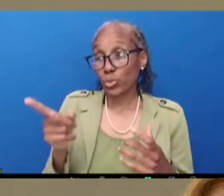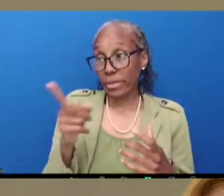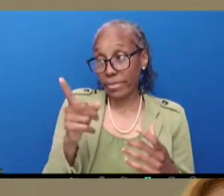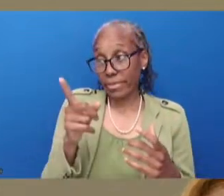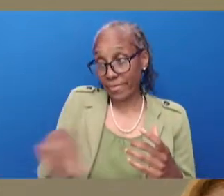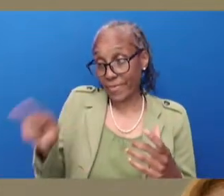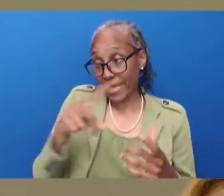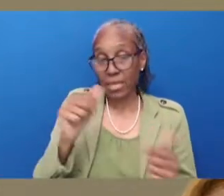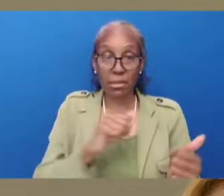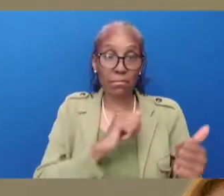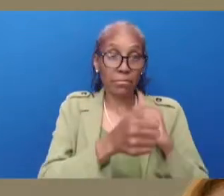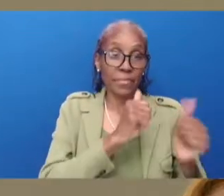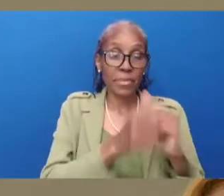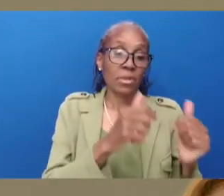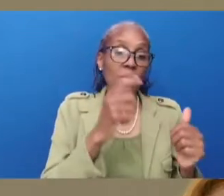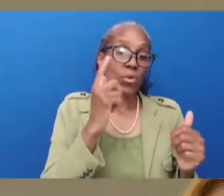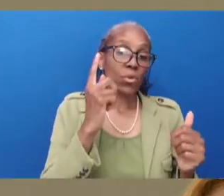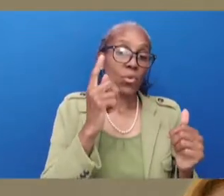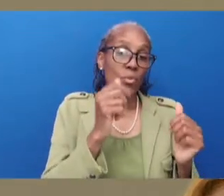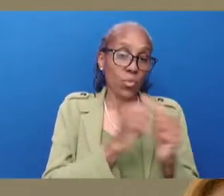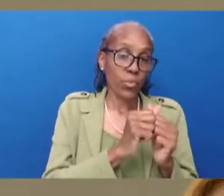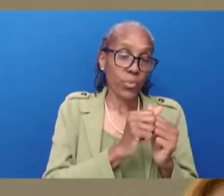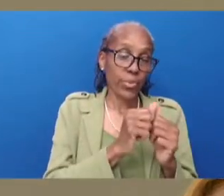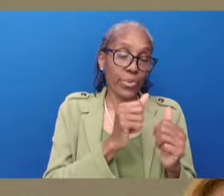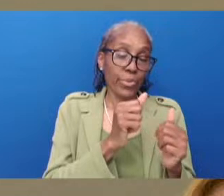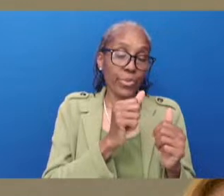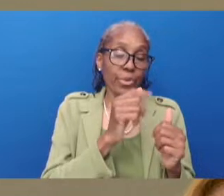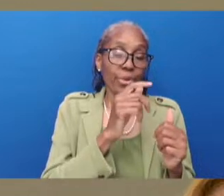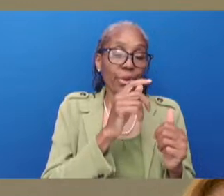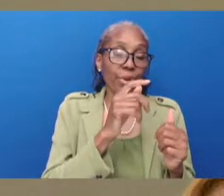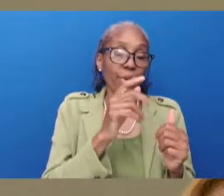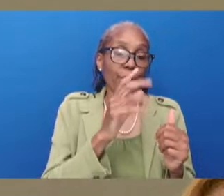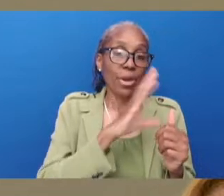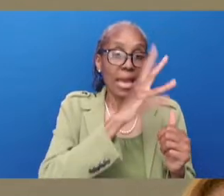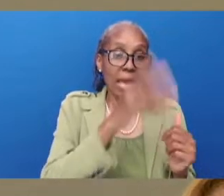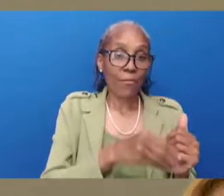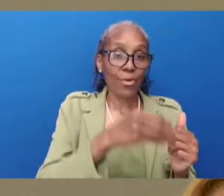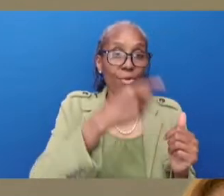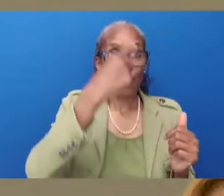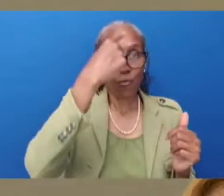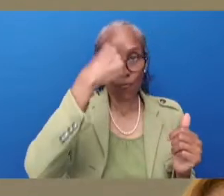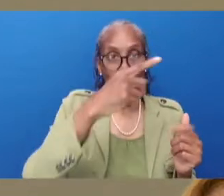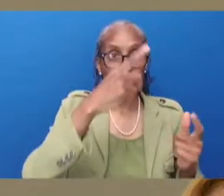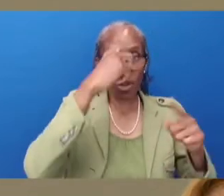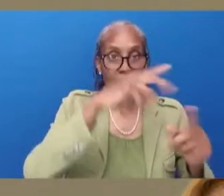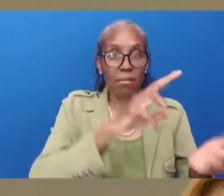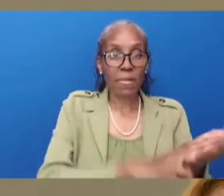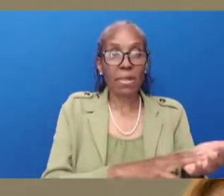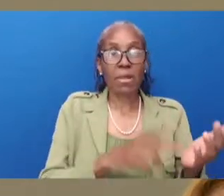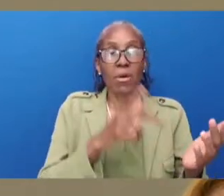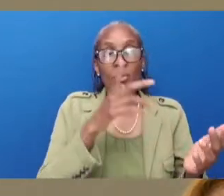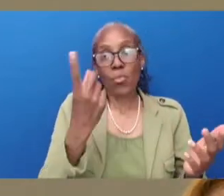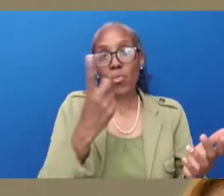I WANTED TO MAKE SURE THAT THEY